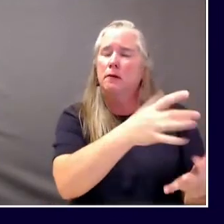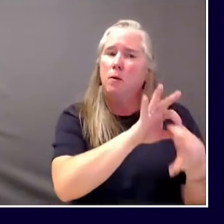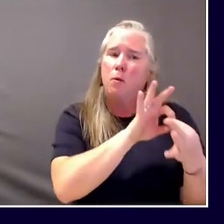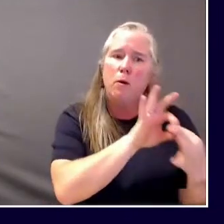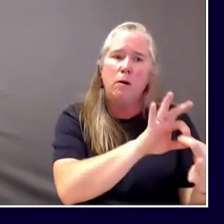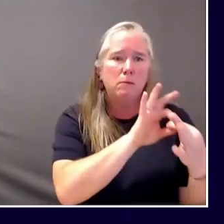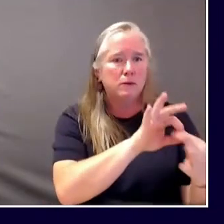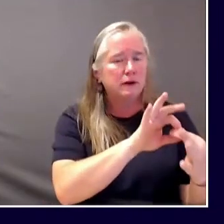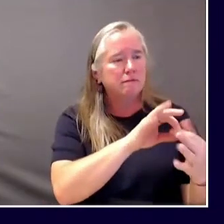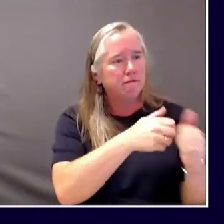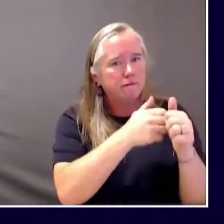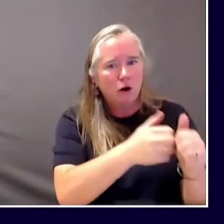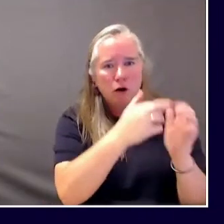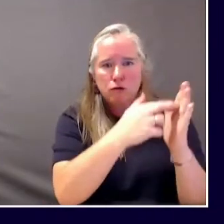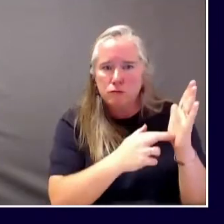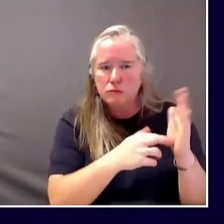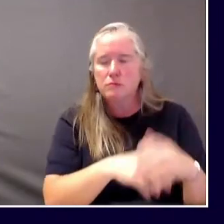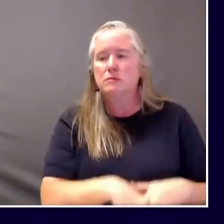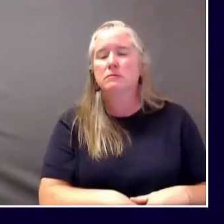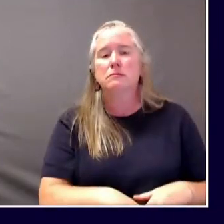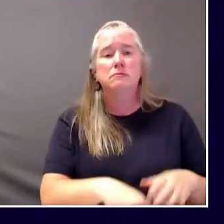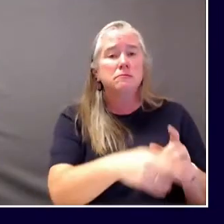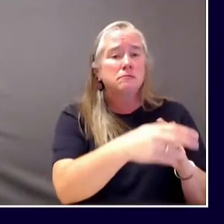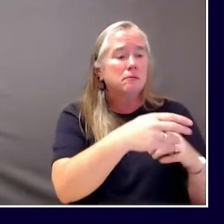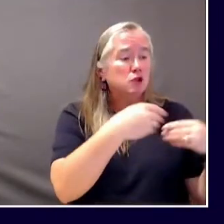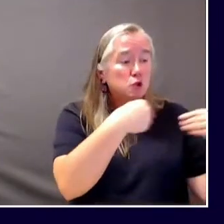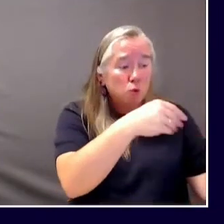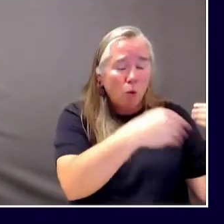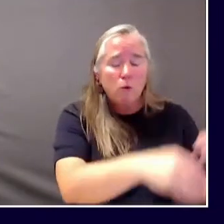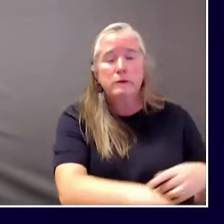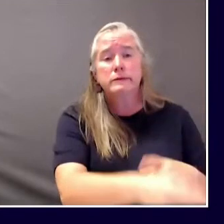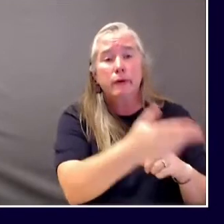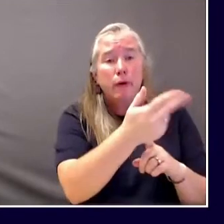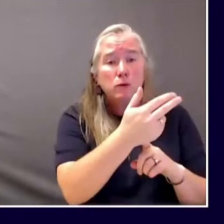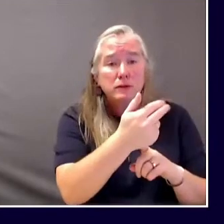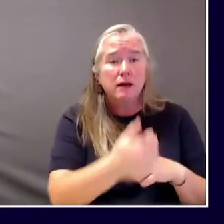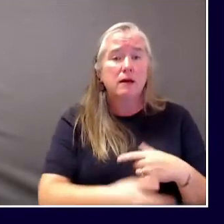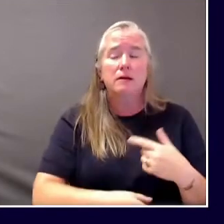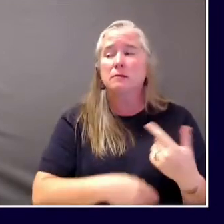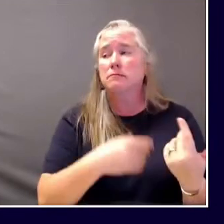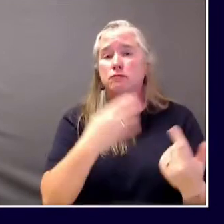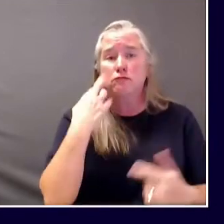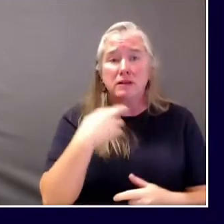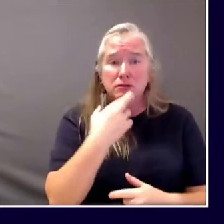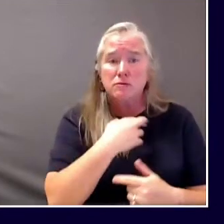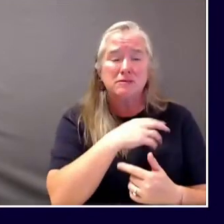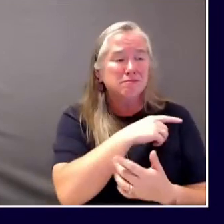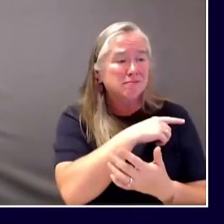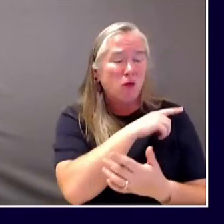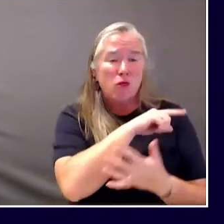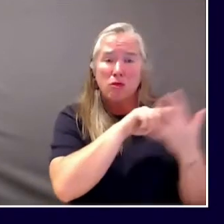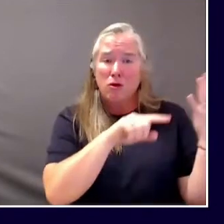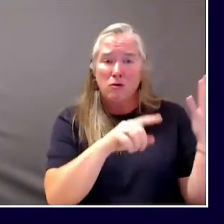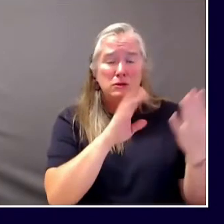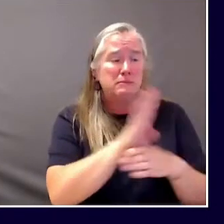hospitality